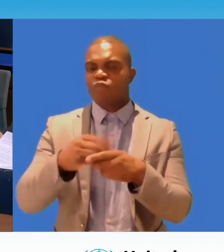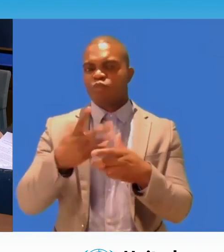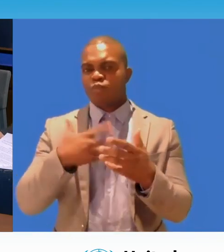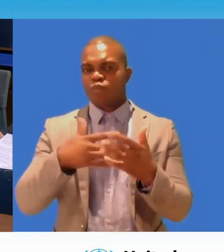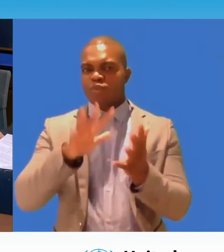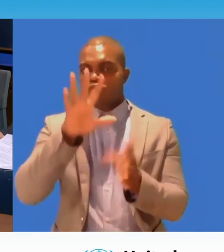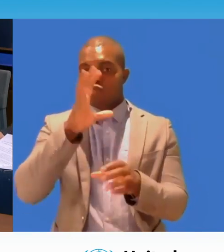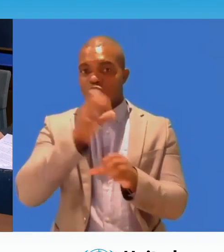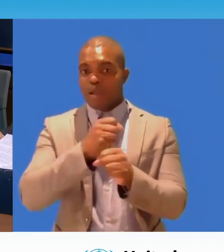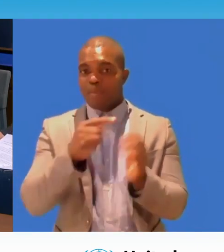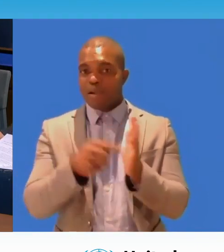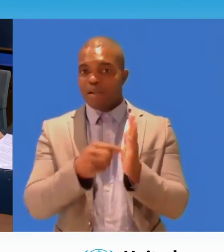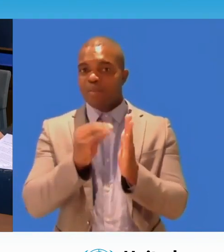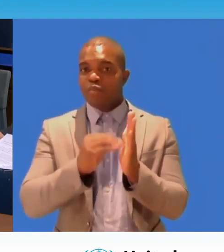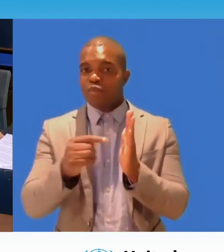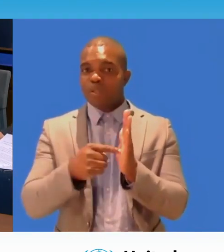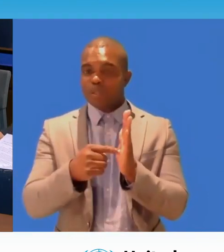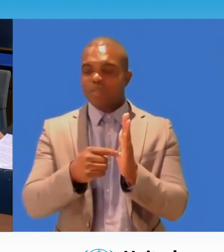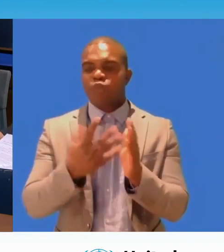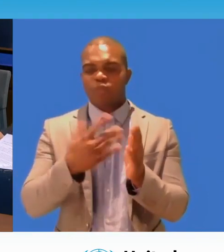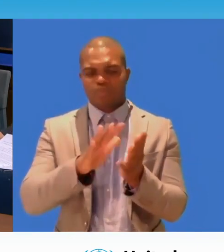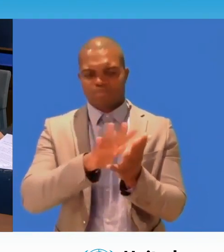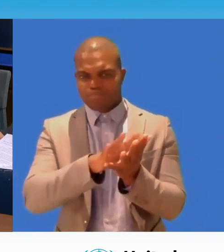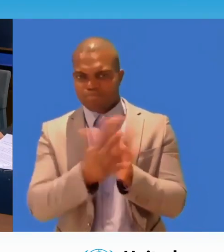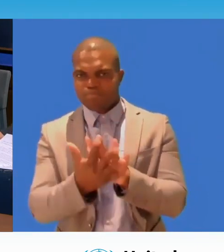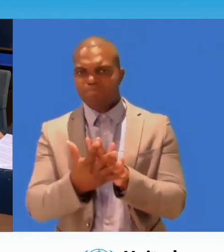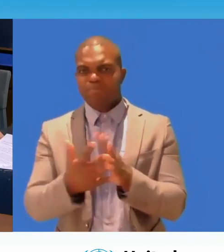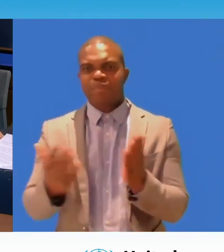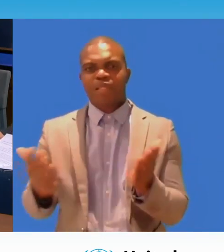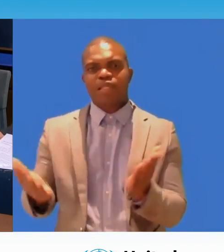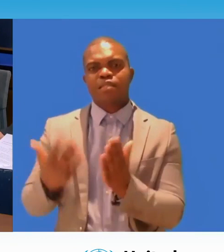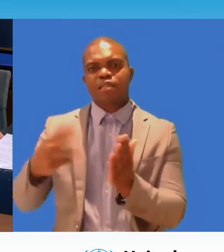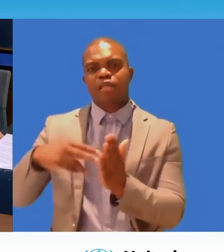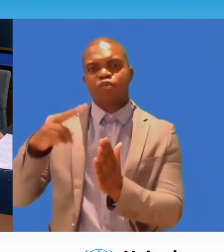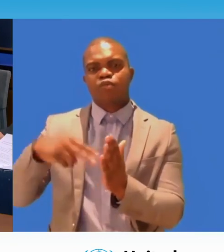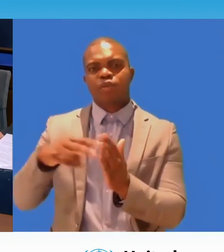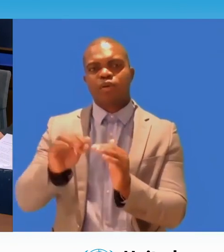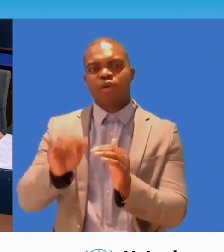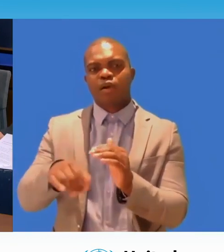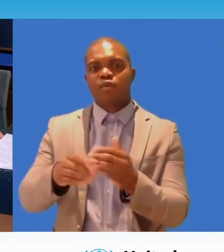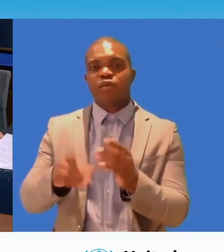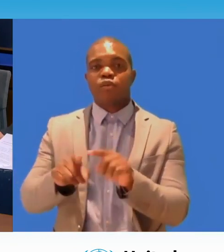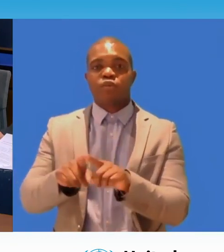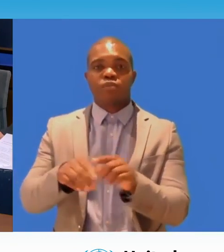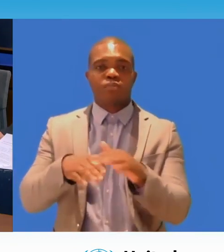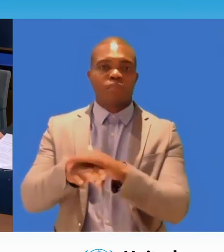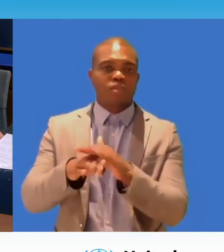comprehensively addresses the sdgs from disability perspective providing current status and progress